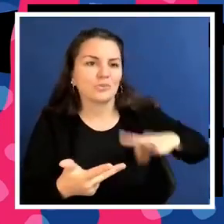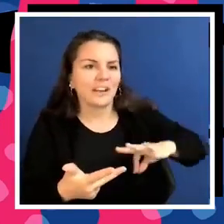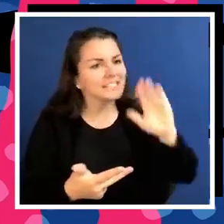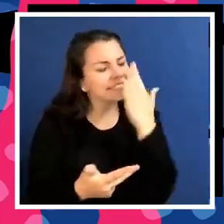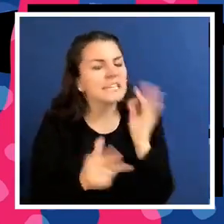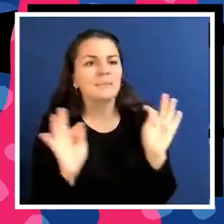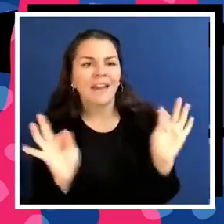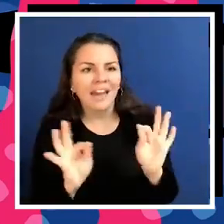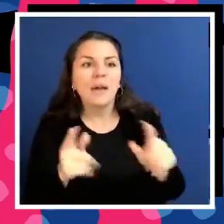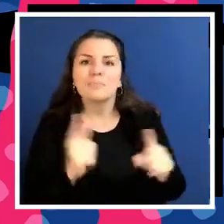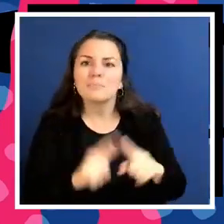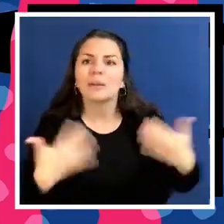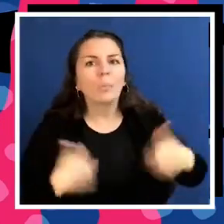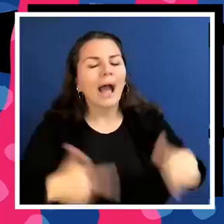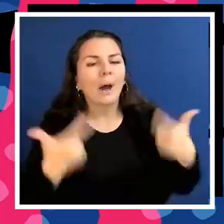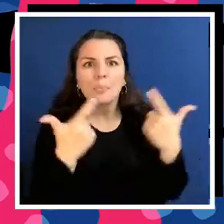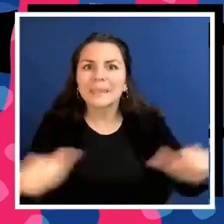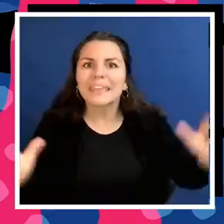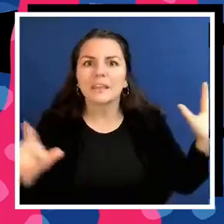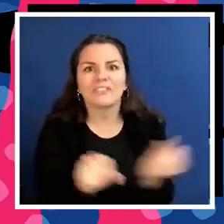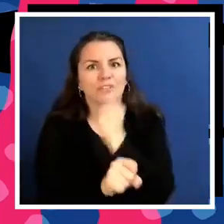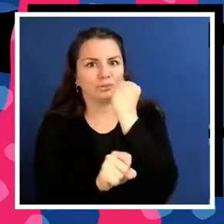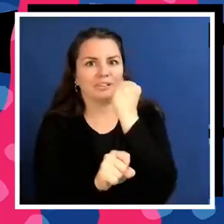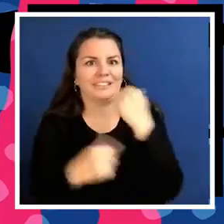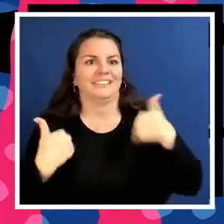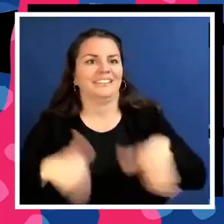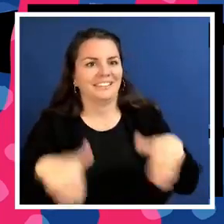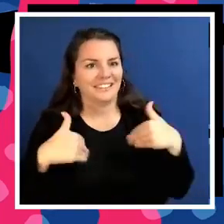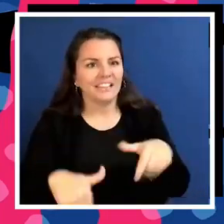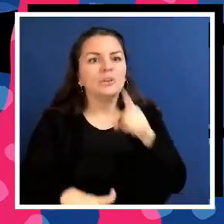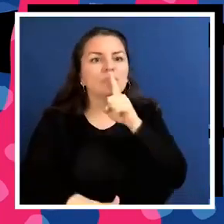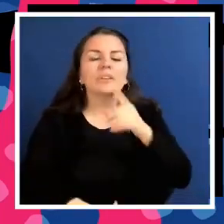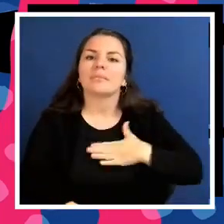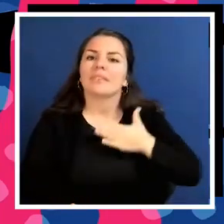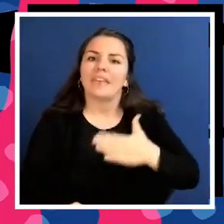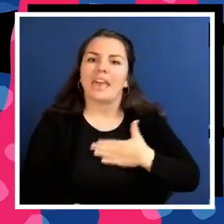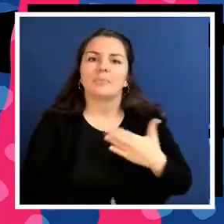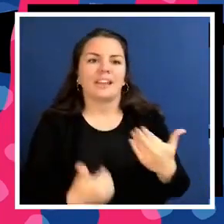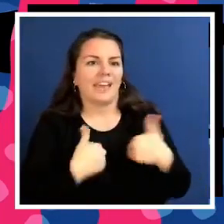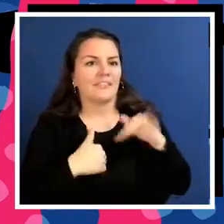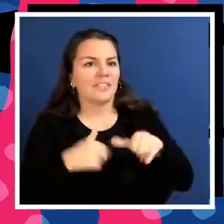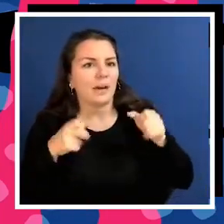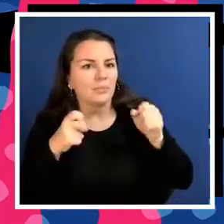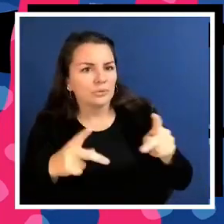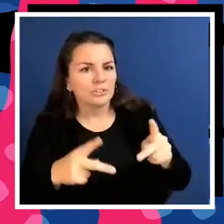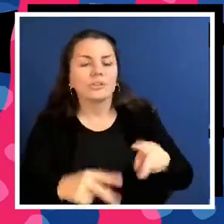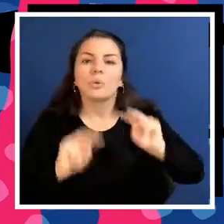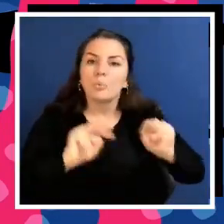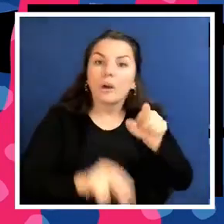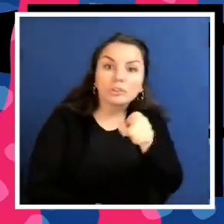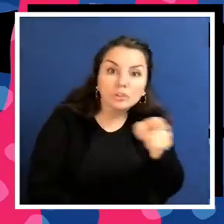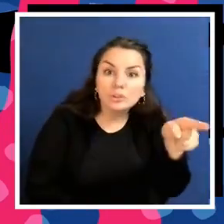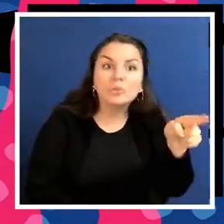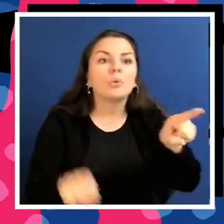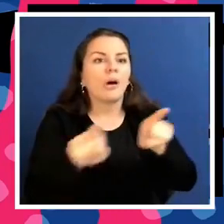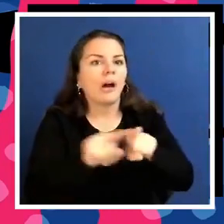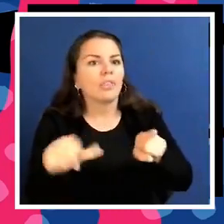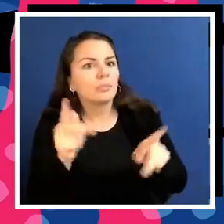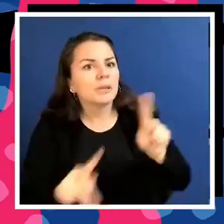INITIATION OF THE CHILD TAX CREDIT, THREE LITTLE WORDS.